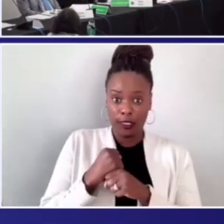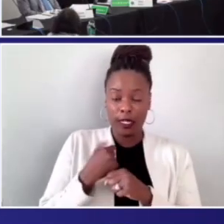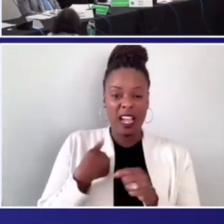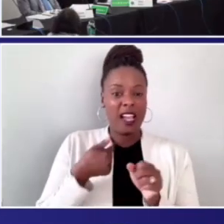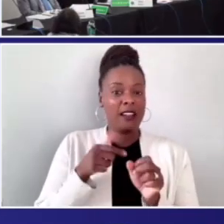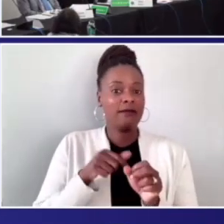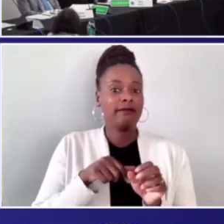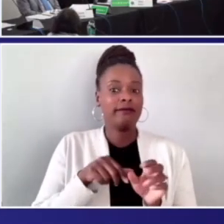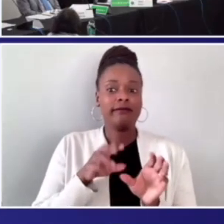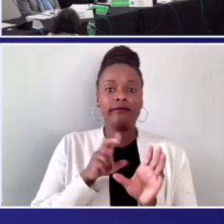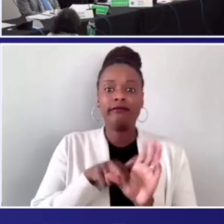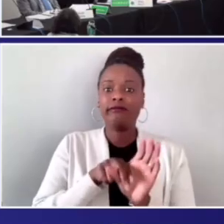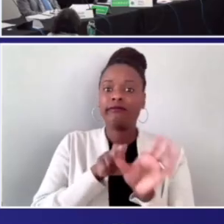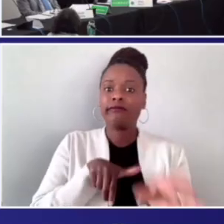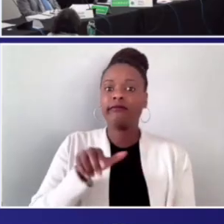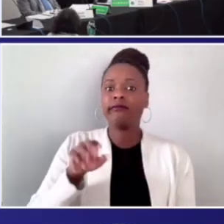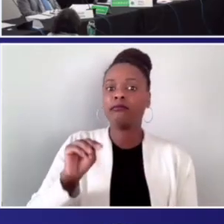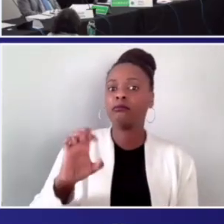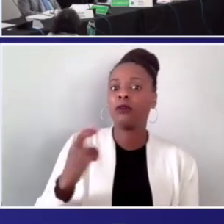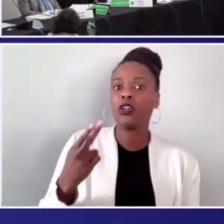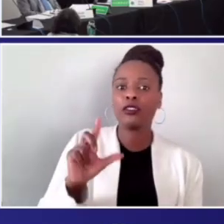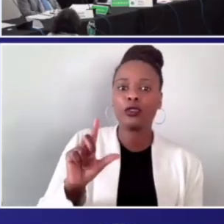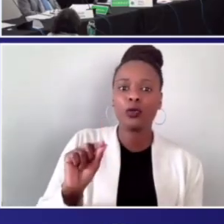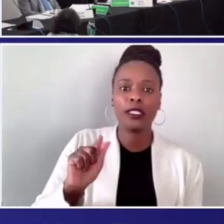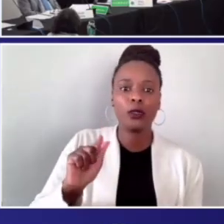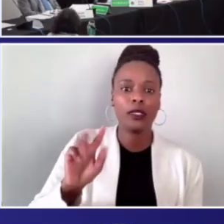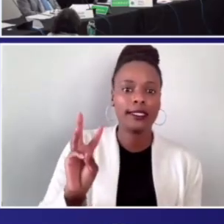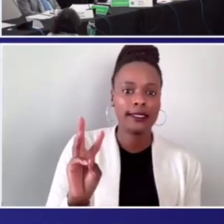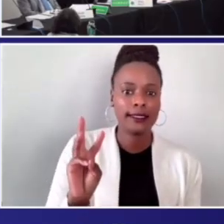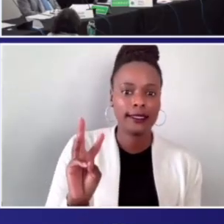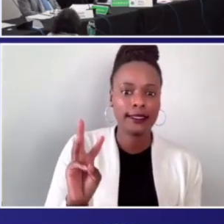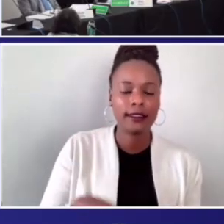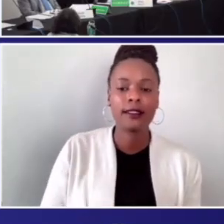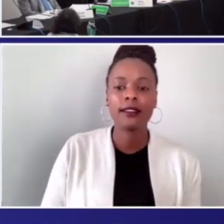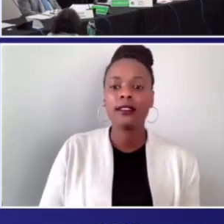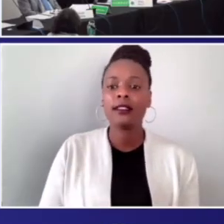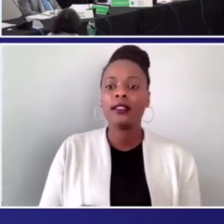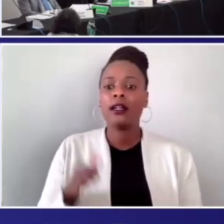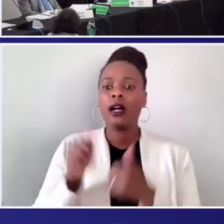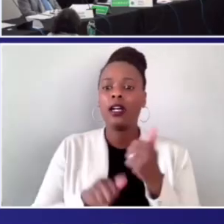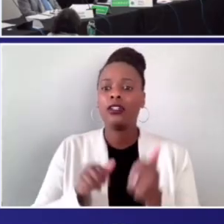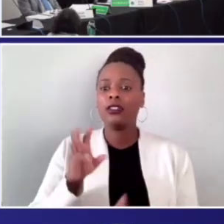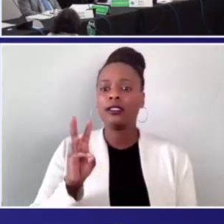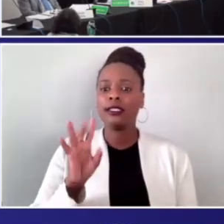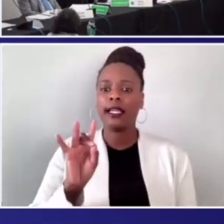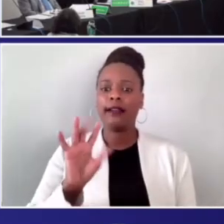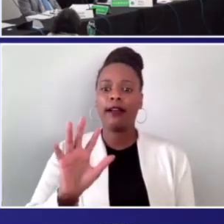2026. So under 685.208(b)(1) here,